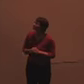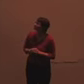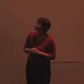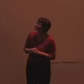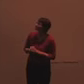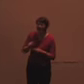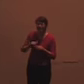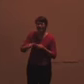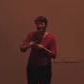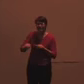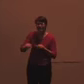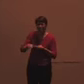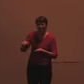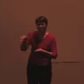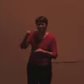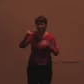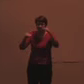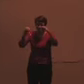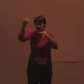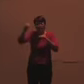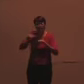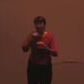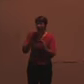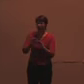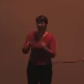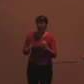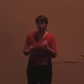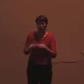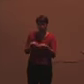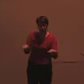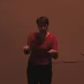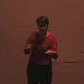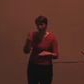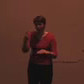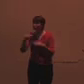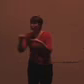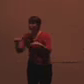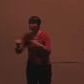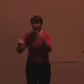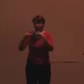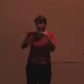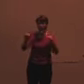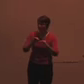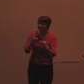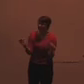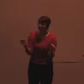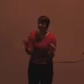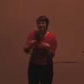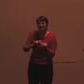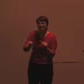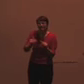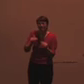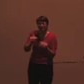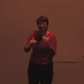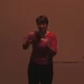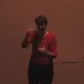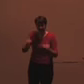no clear one story, two story, three stories, but different levels and different functions,